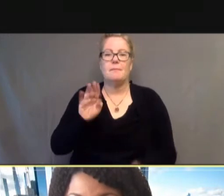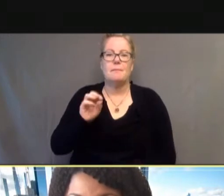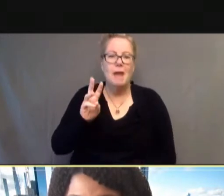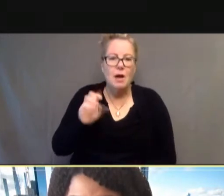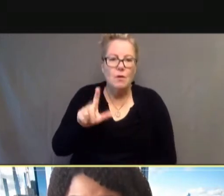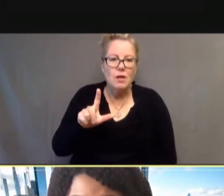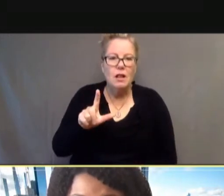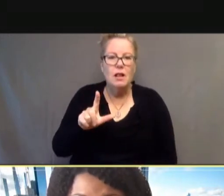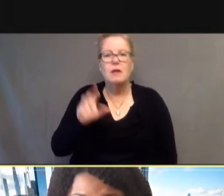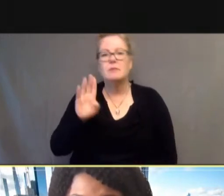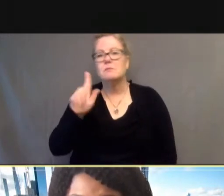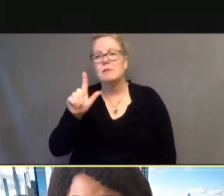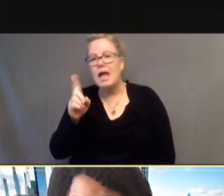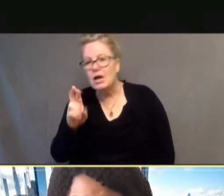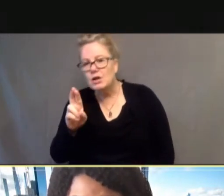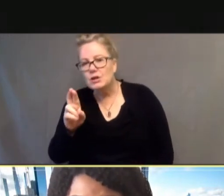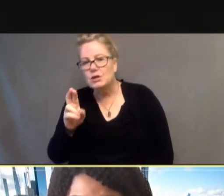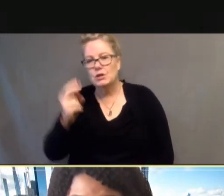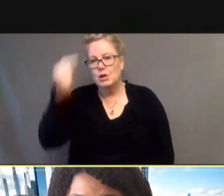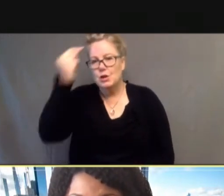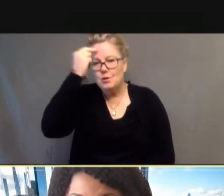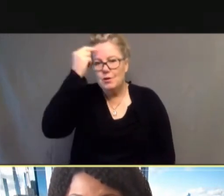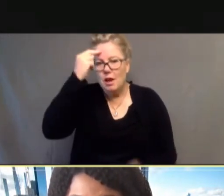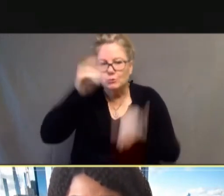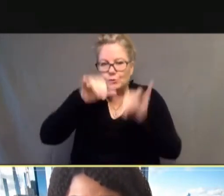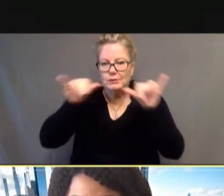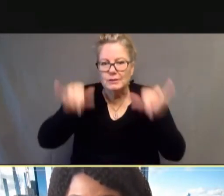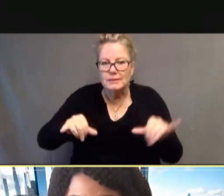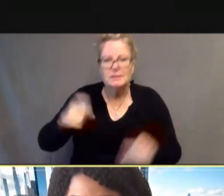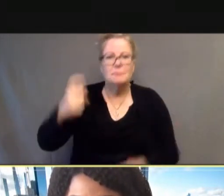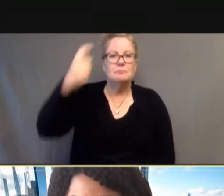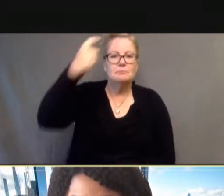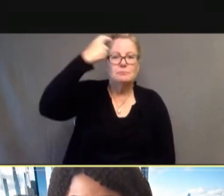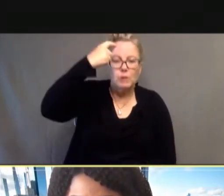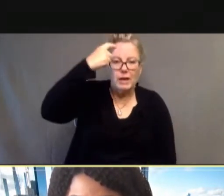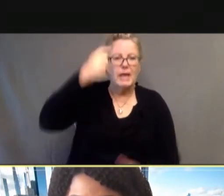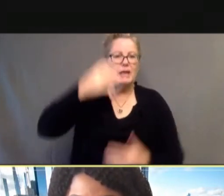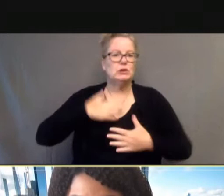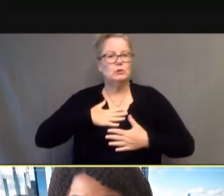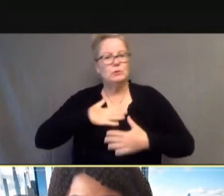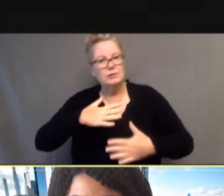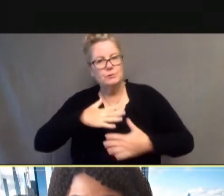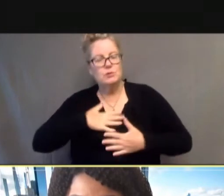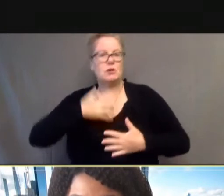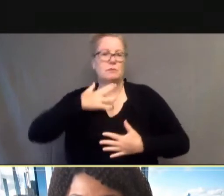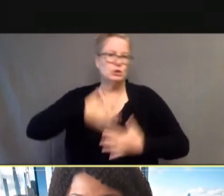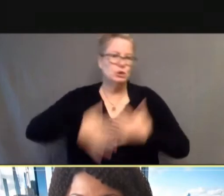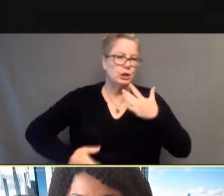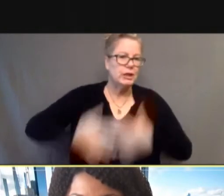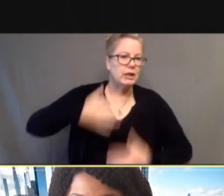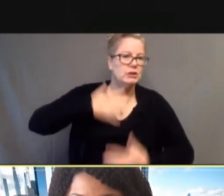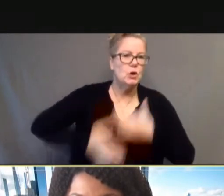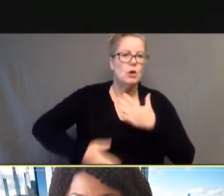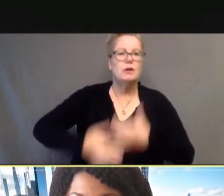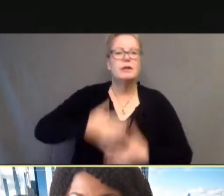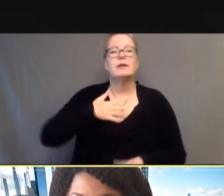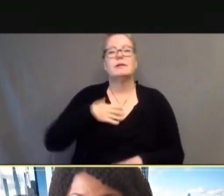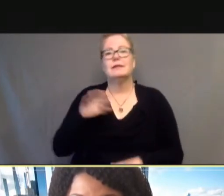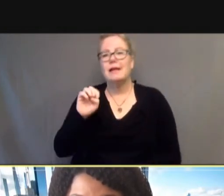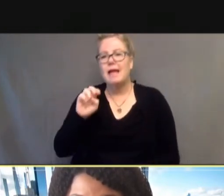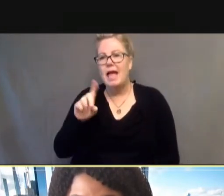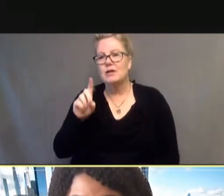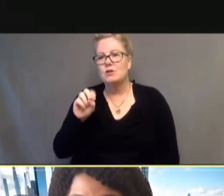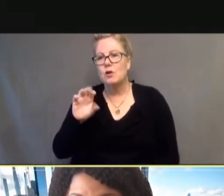the bladder, neurological system, brain, respiratory, circulatory, endocrine and reproductive functions.